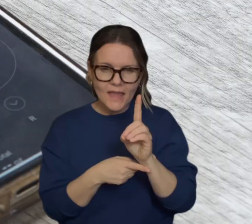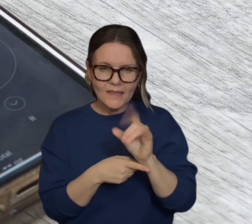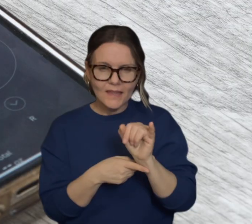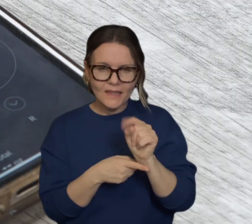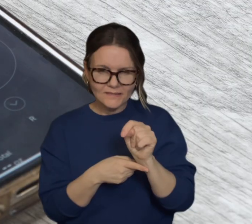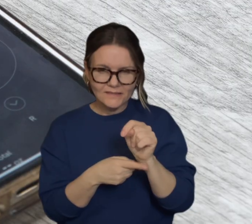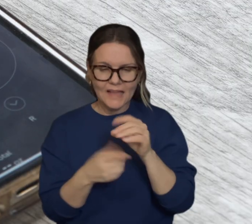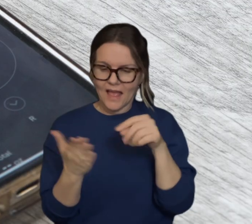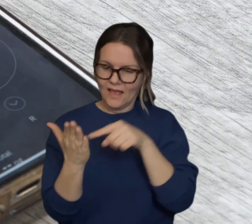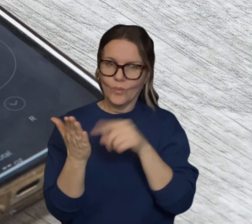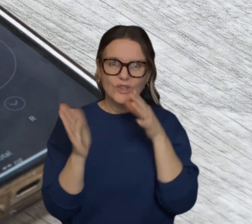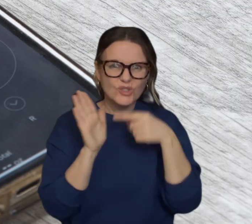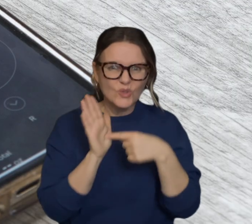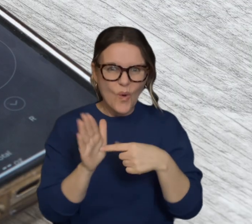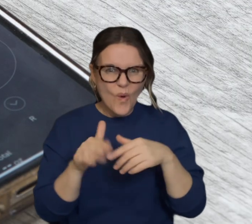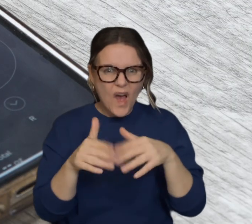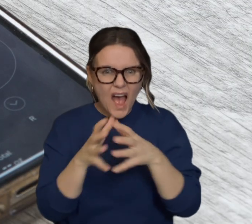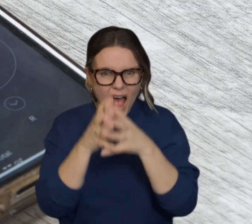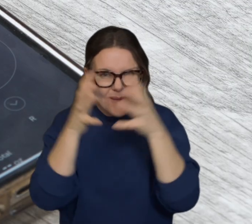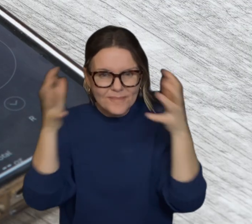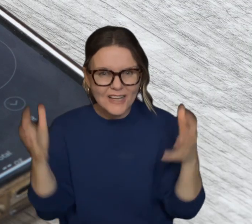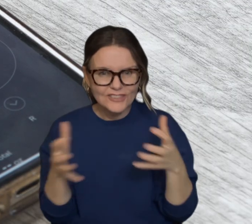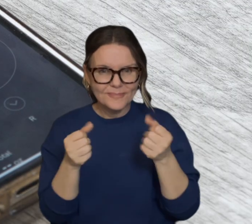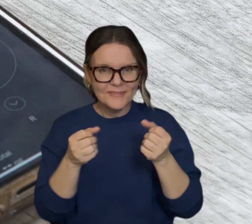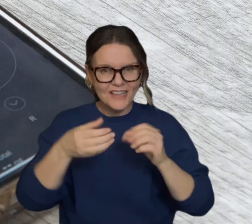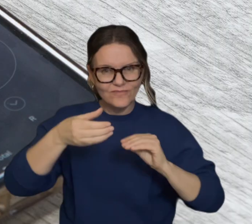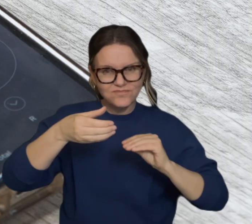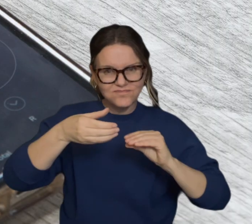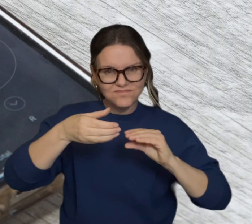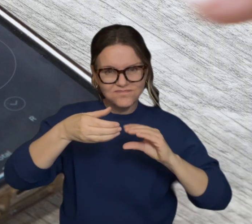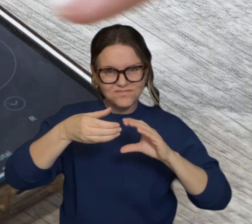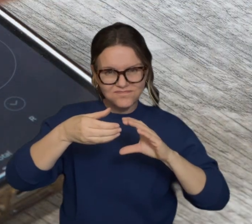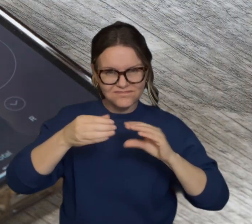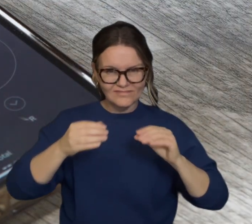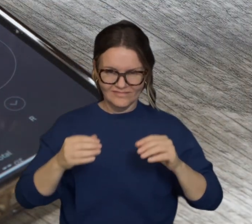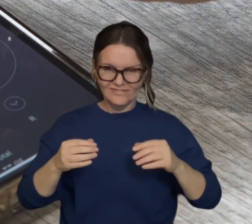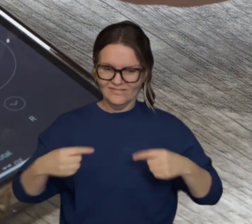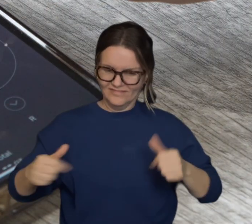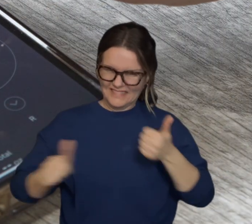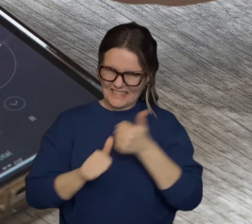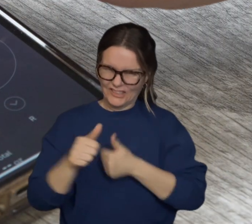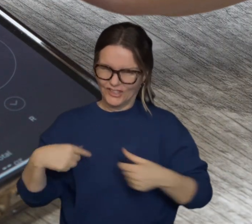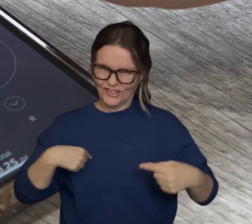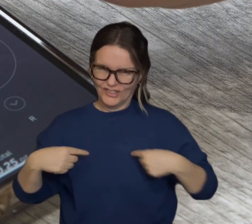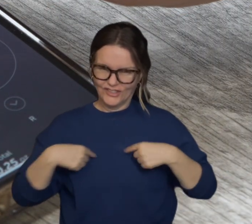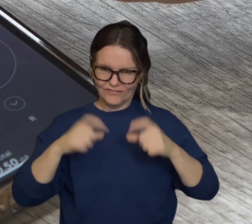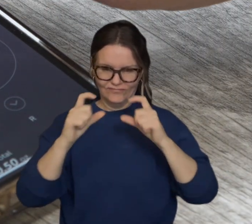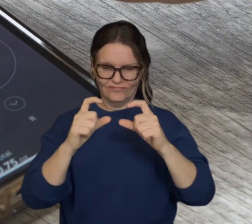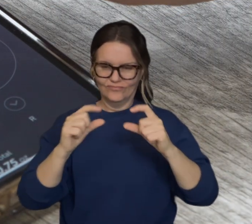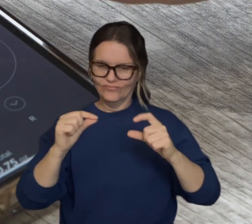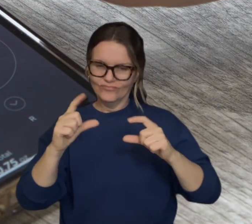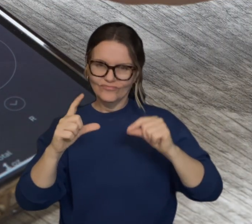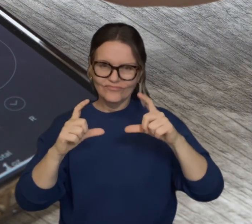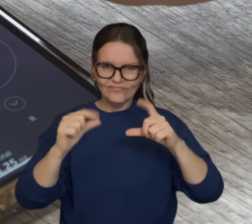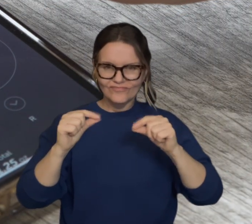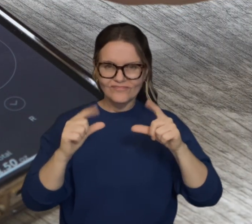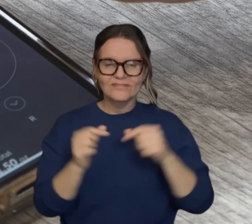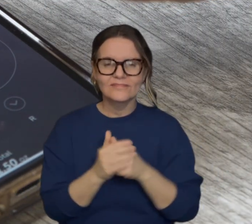after your session it will allow you to edit your session details you can adjust to show how much milk volume you received on each side